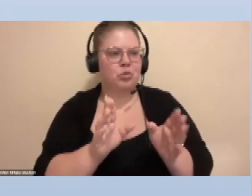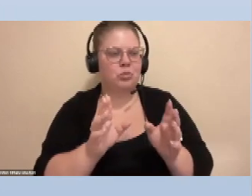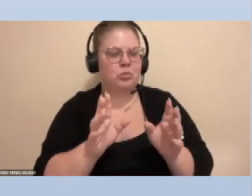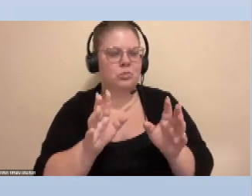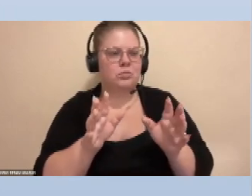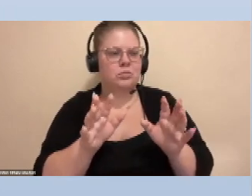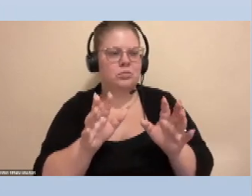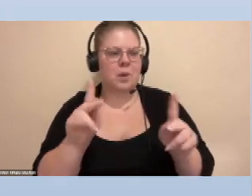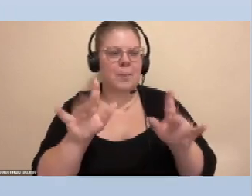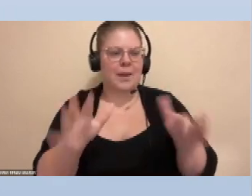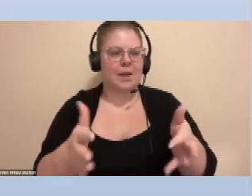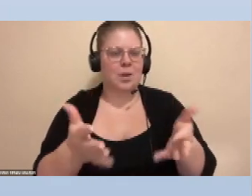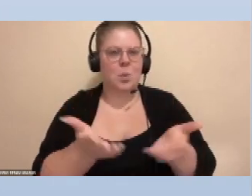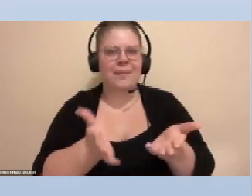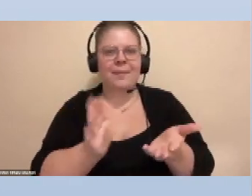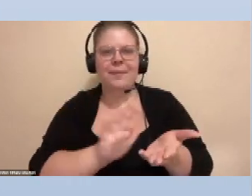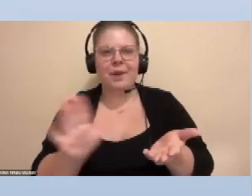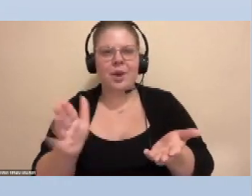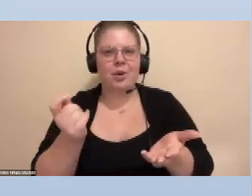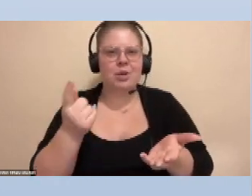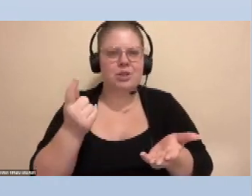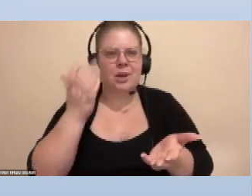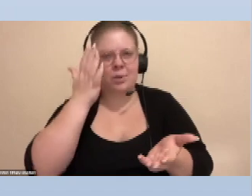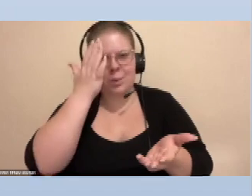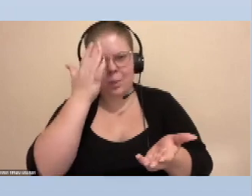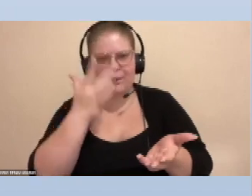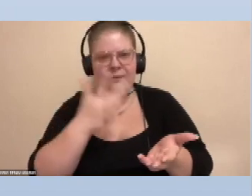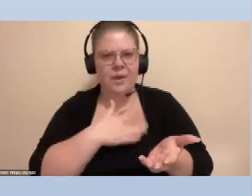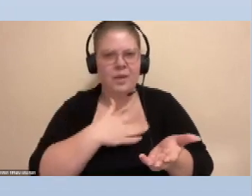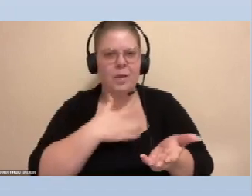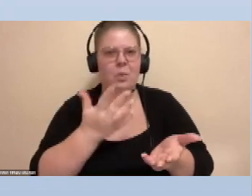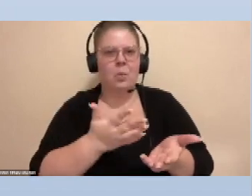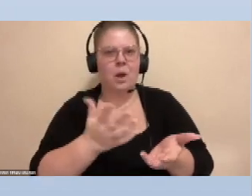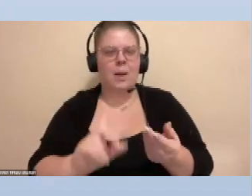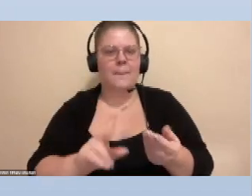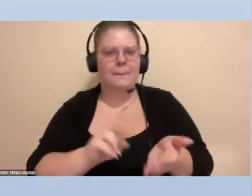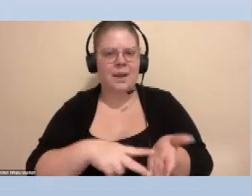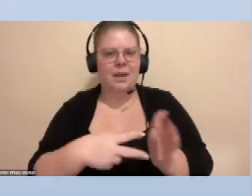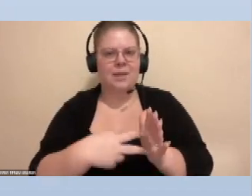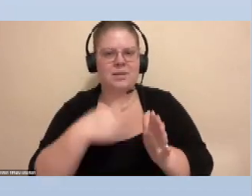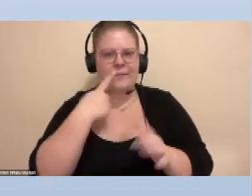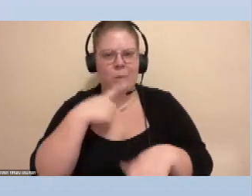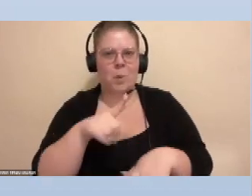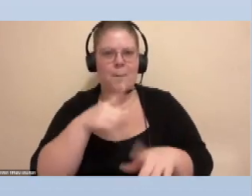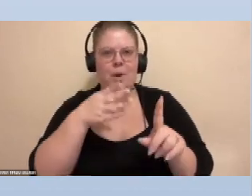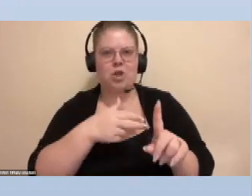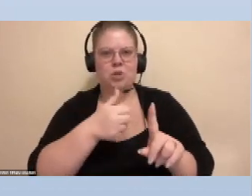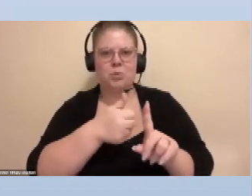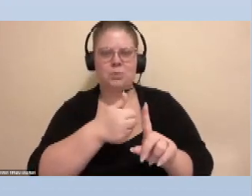understands about living in the community with disabilities. Because I suppose there could be a way